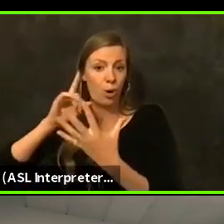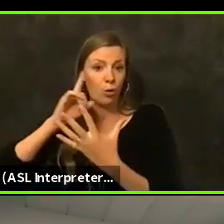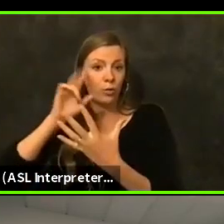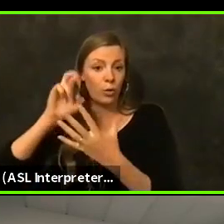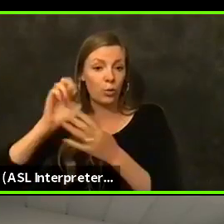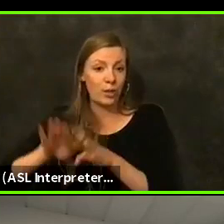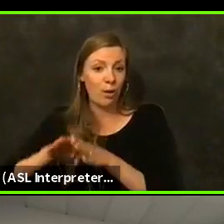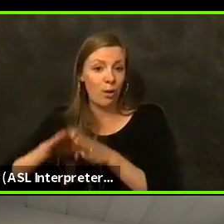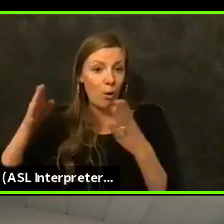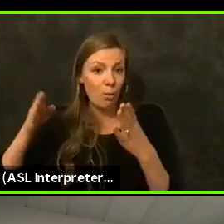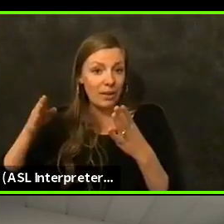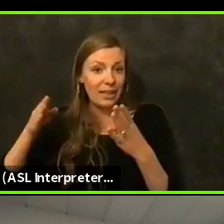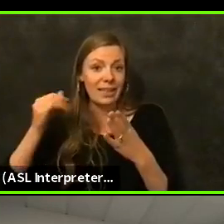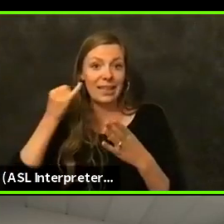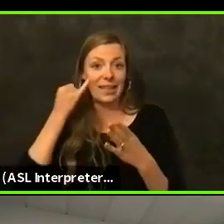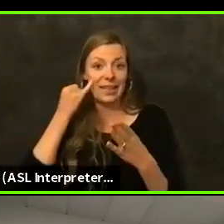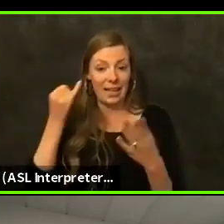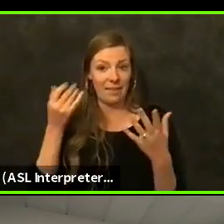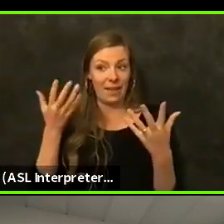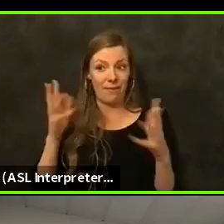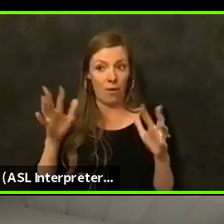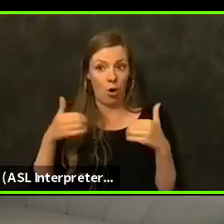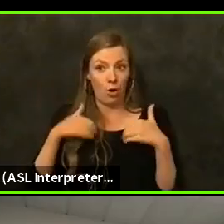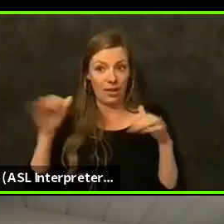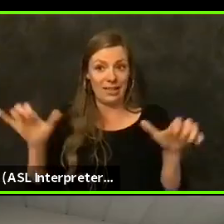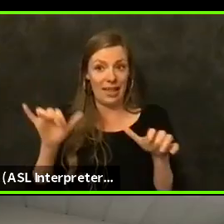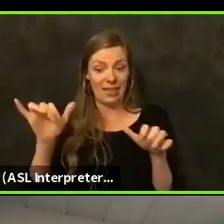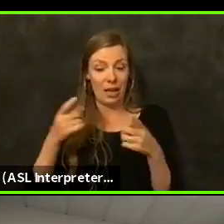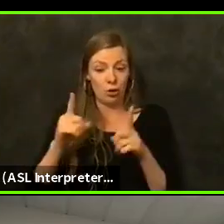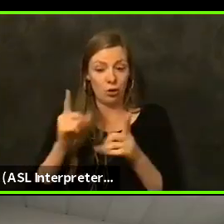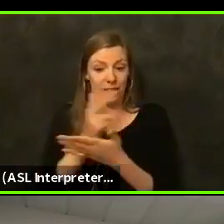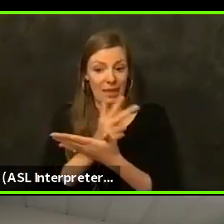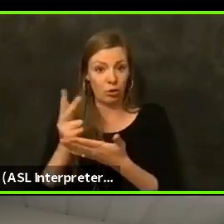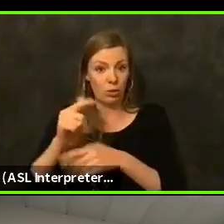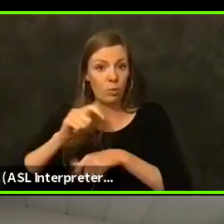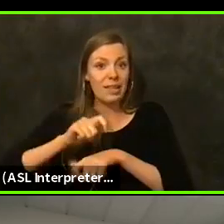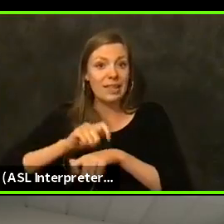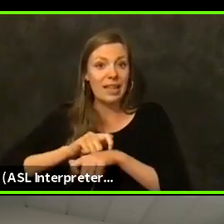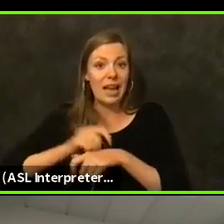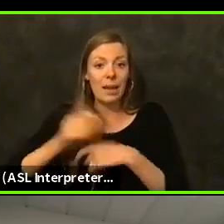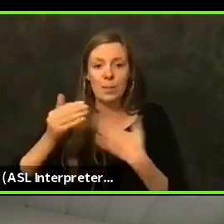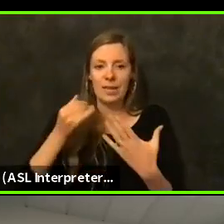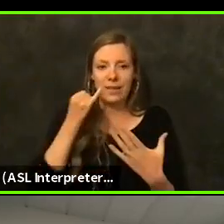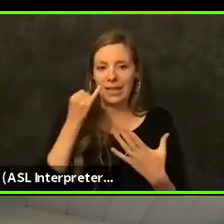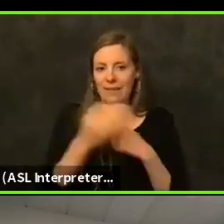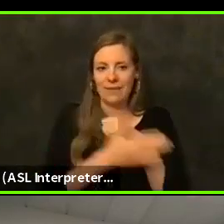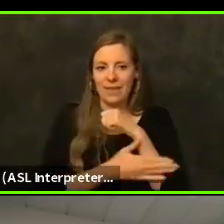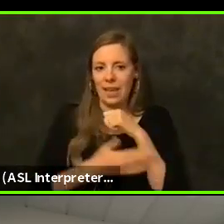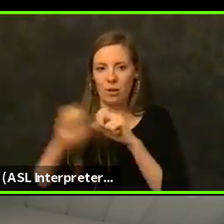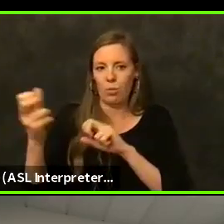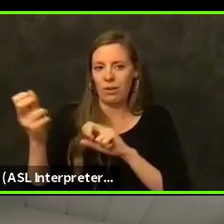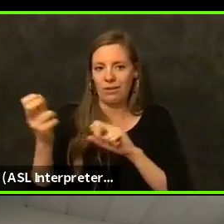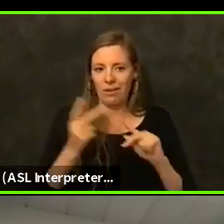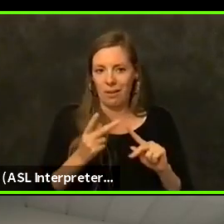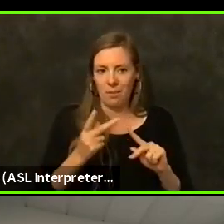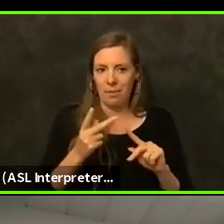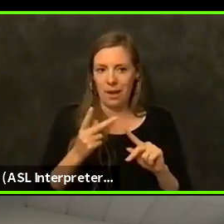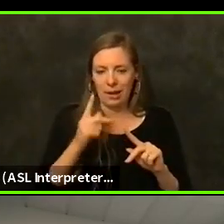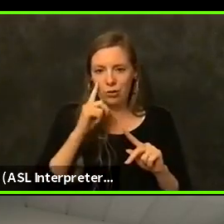And if they have done that within the three week period, even if the county were to return to the purple tier, they would